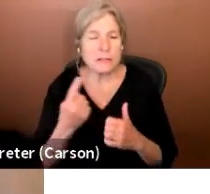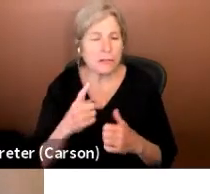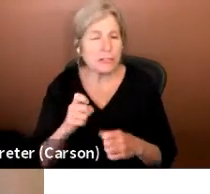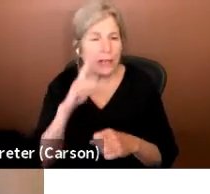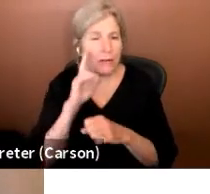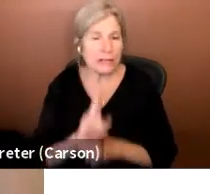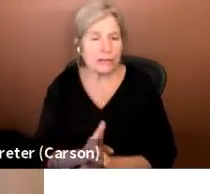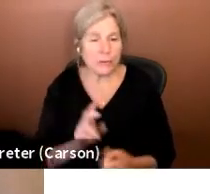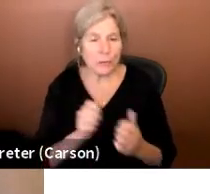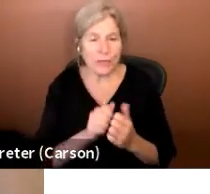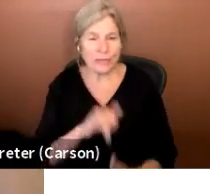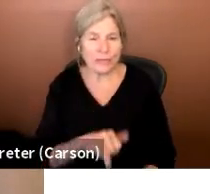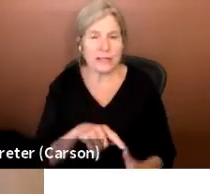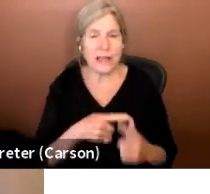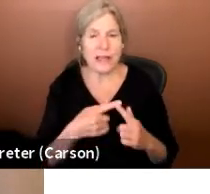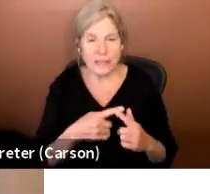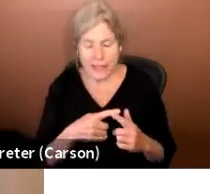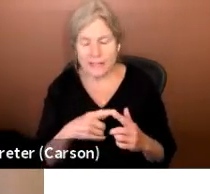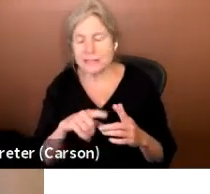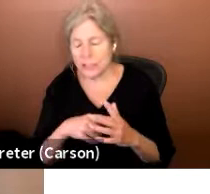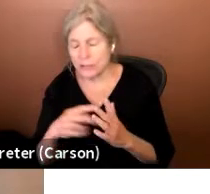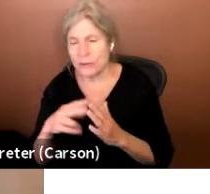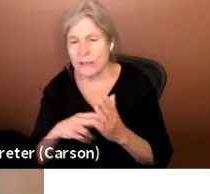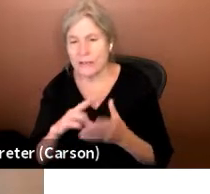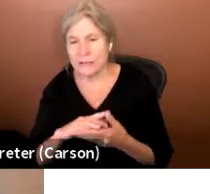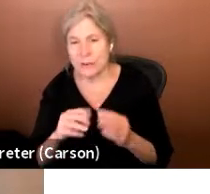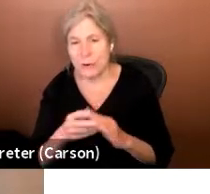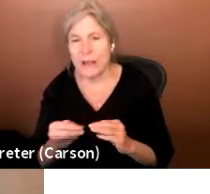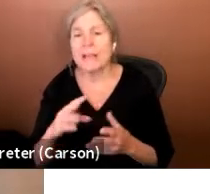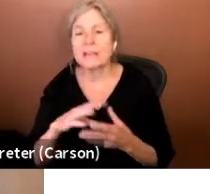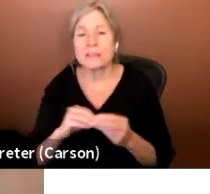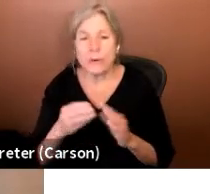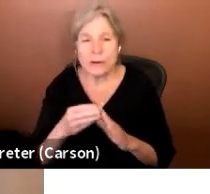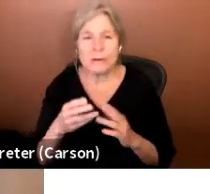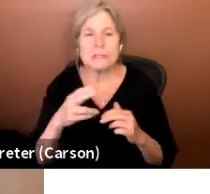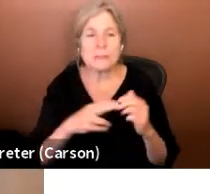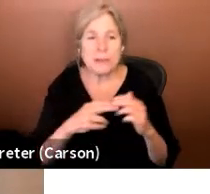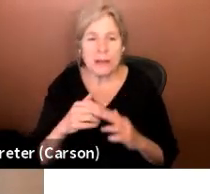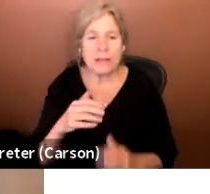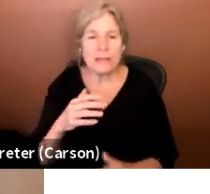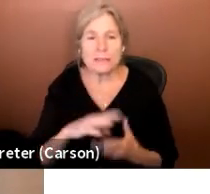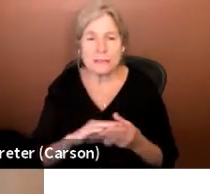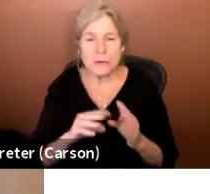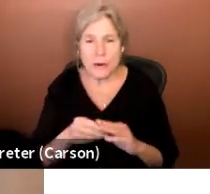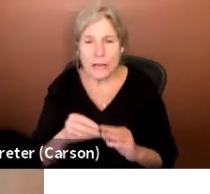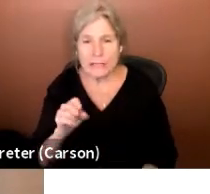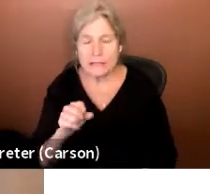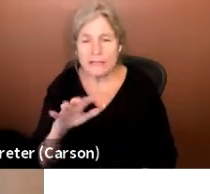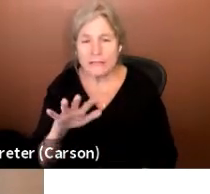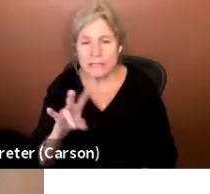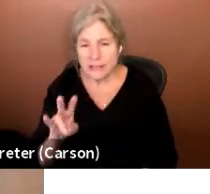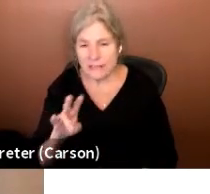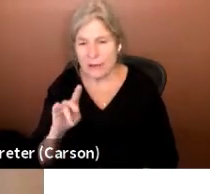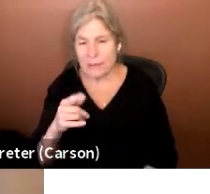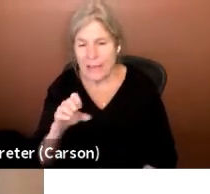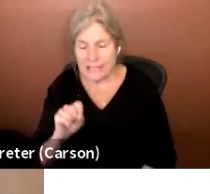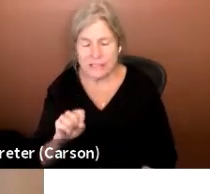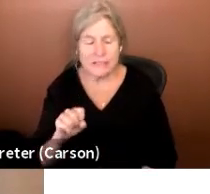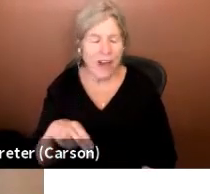get to read the story. The story was built, the story is fifty 57 pages of highly pressured